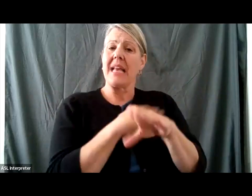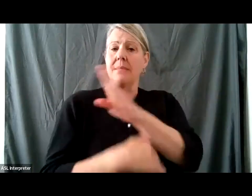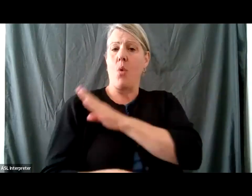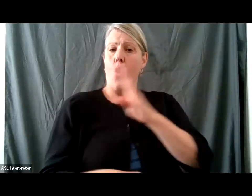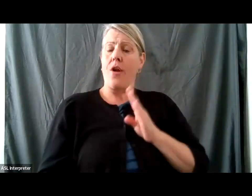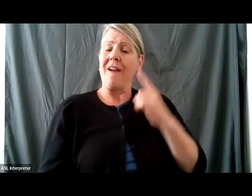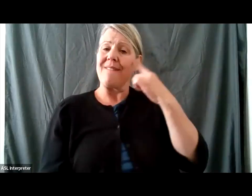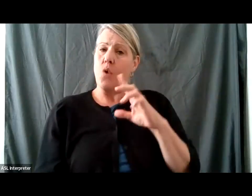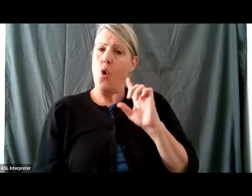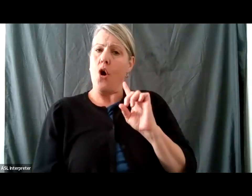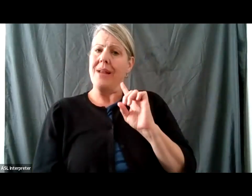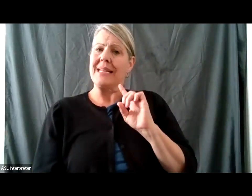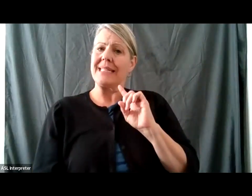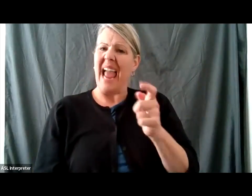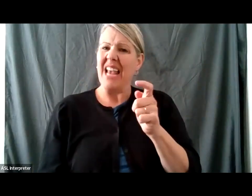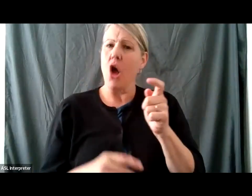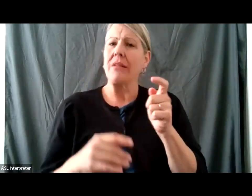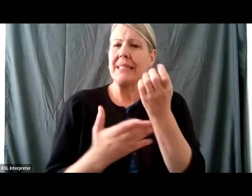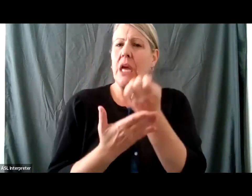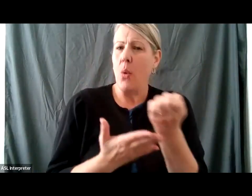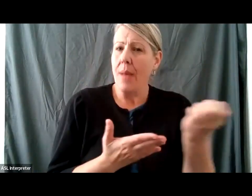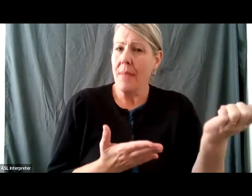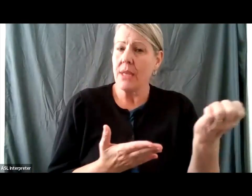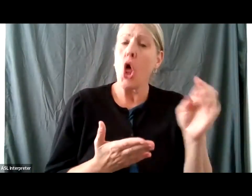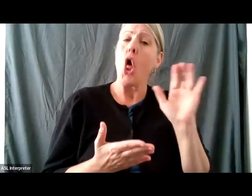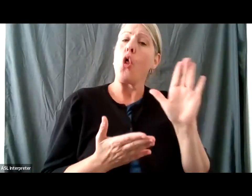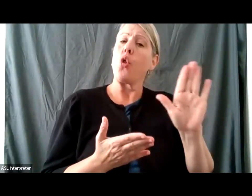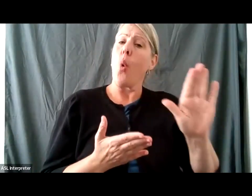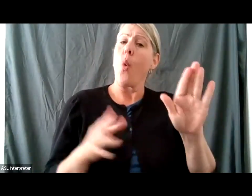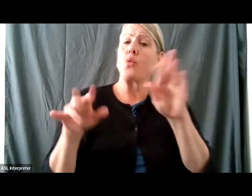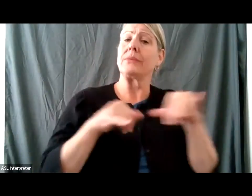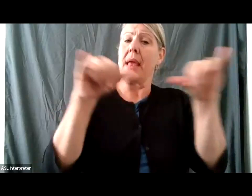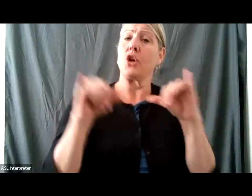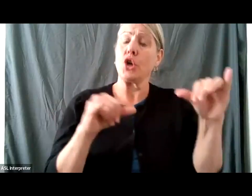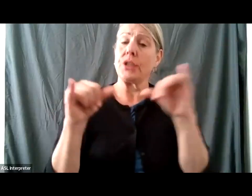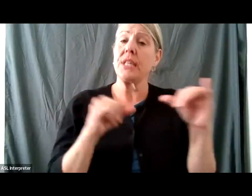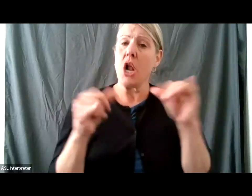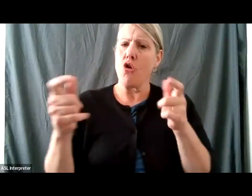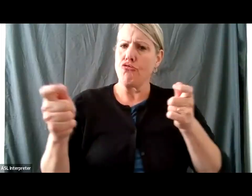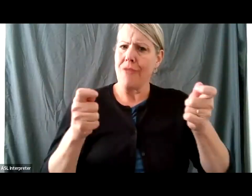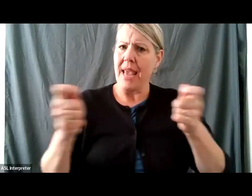And these are standards that govern things like the height adjustability of exam tables,